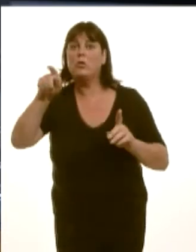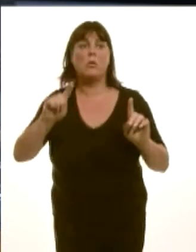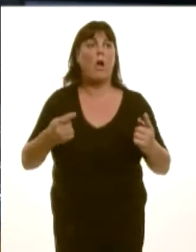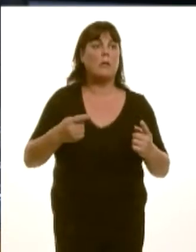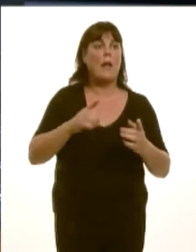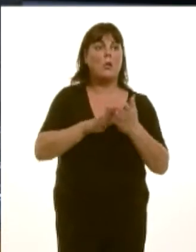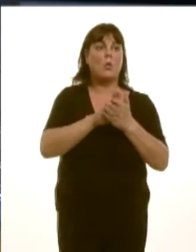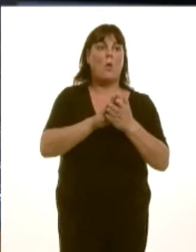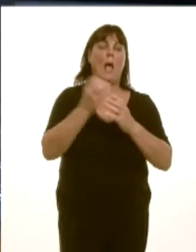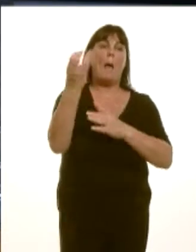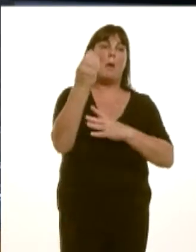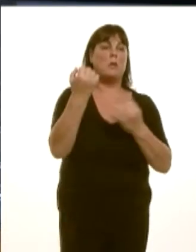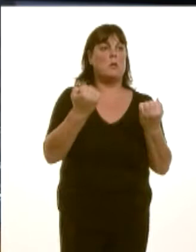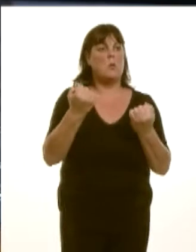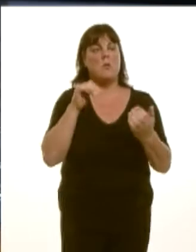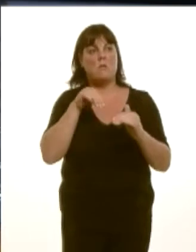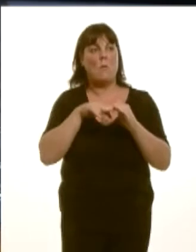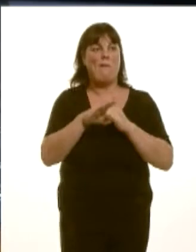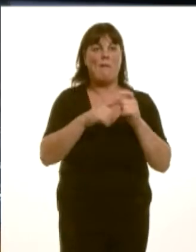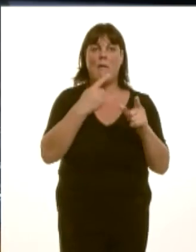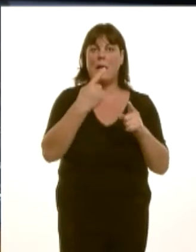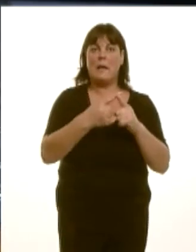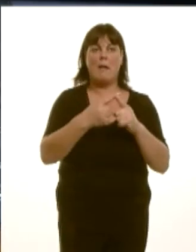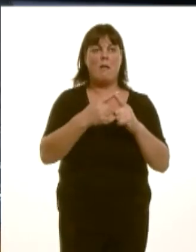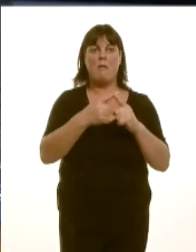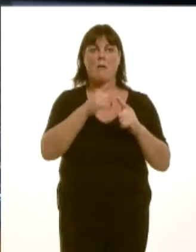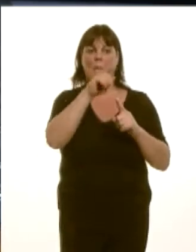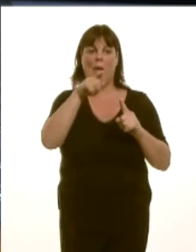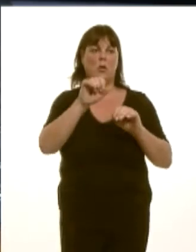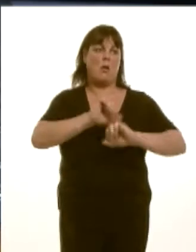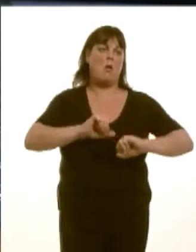queuing outside A&E, waiting to discharge their patients.